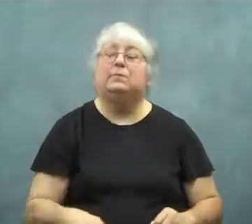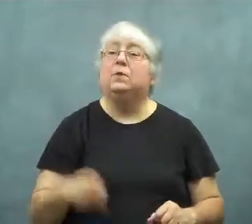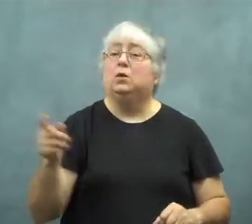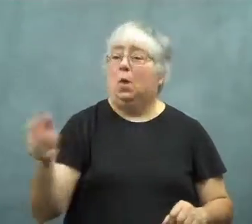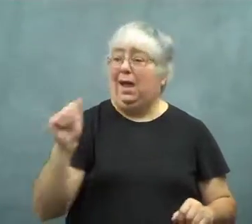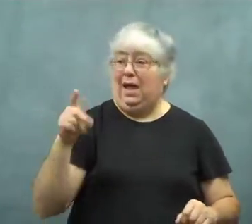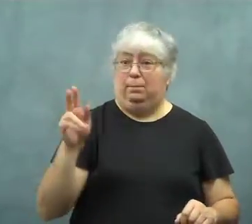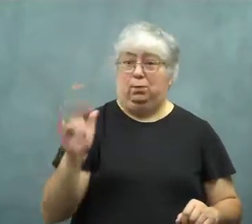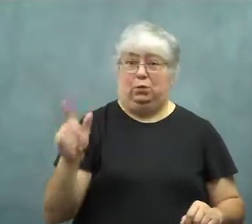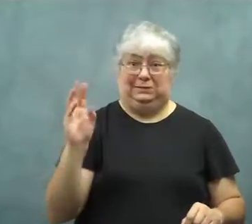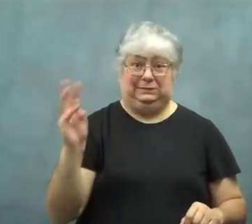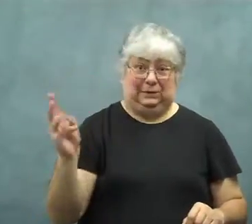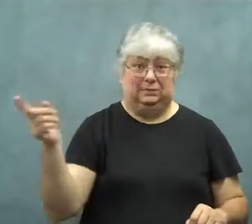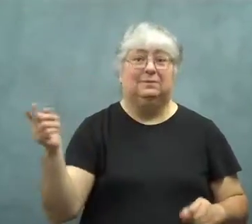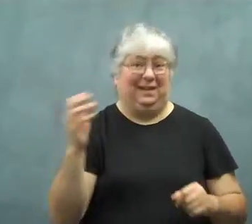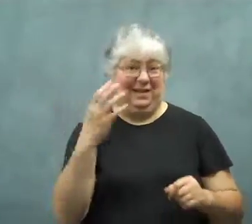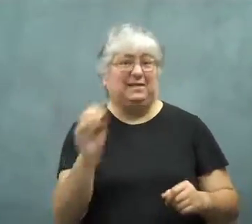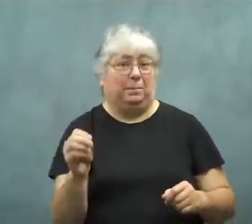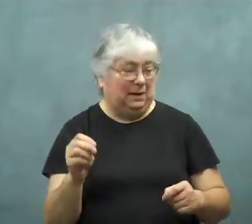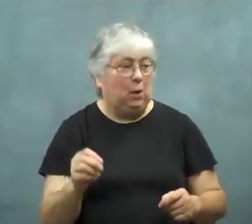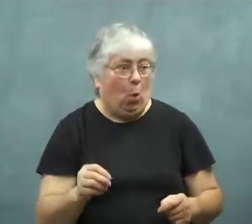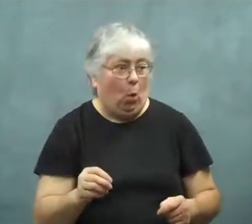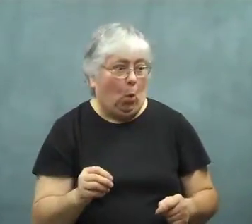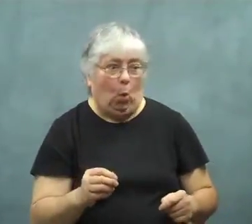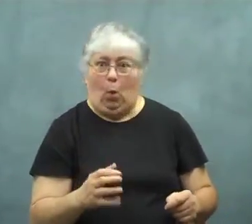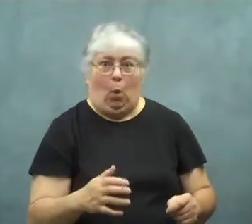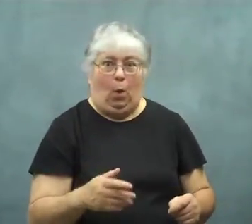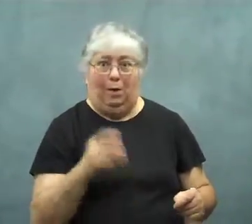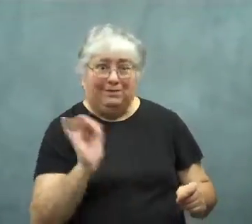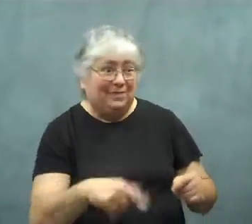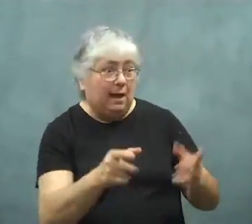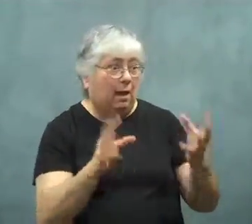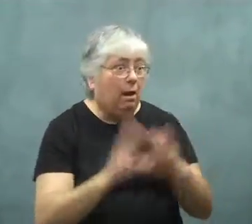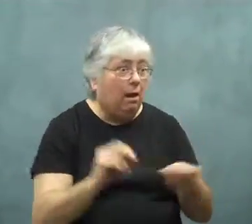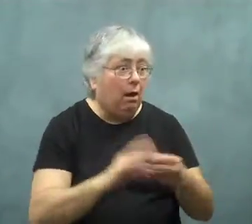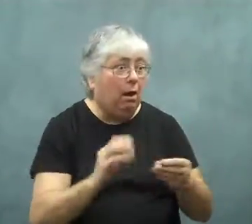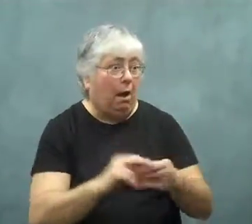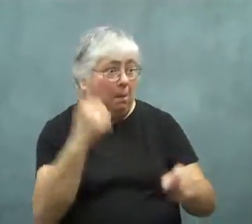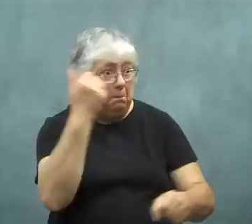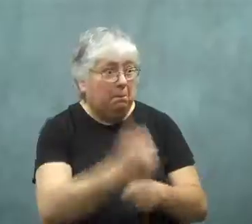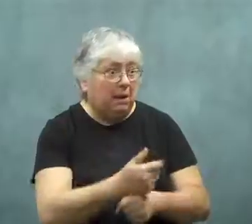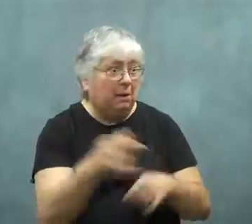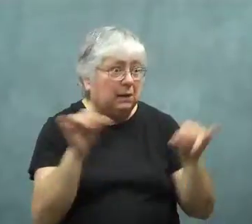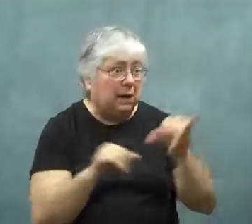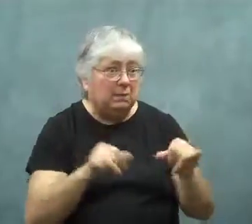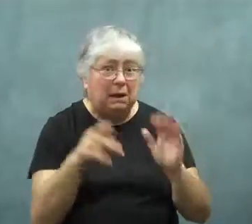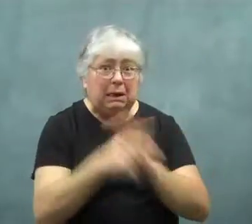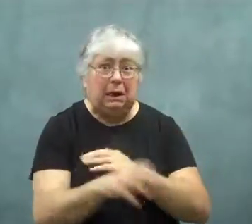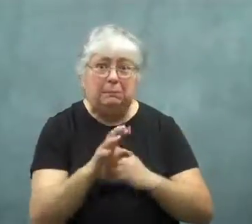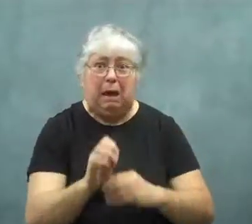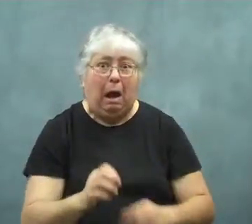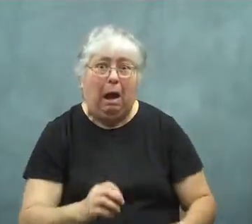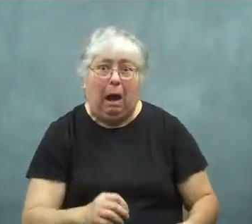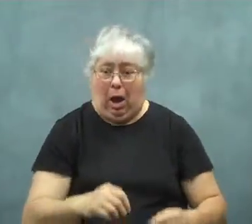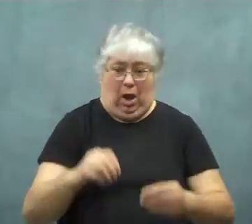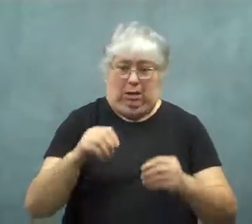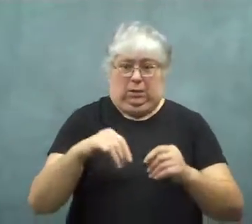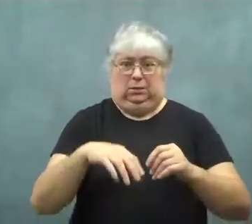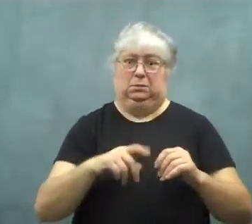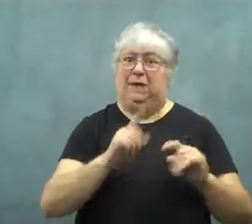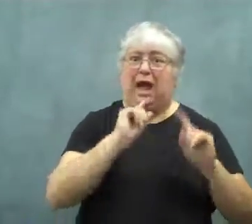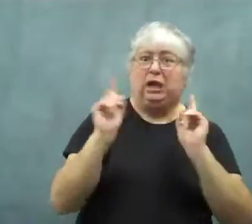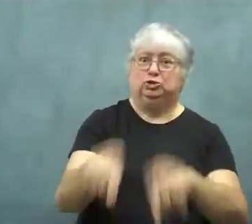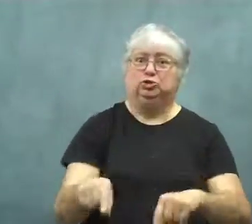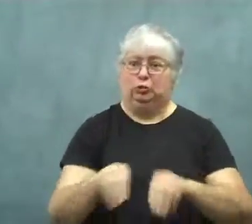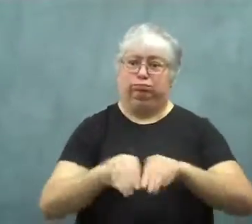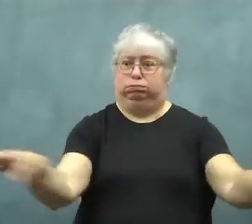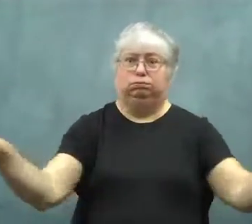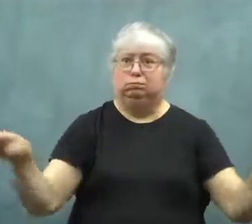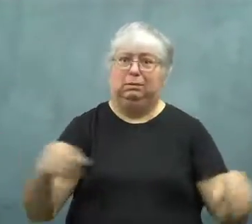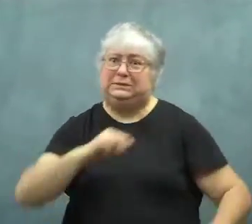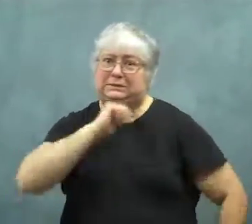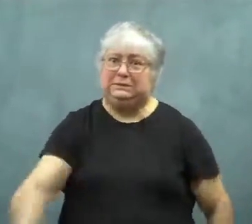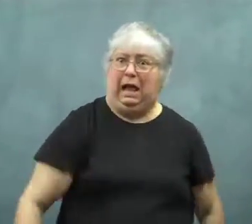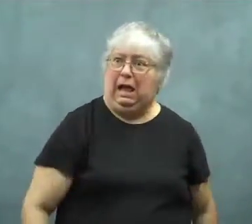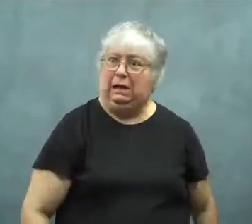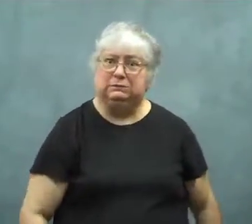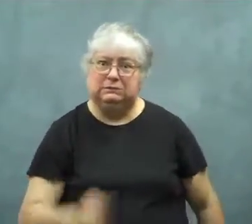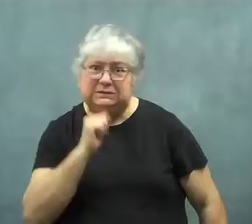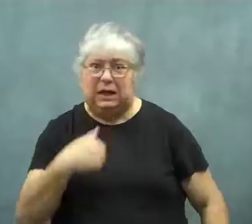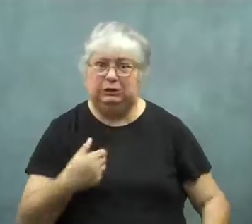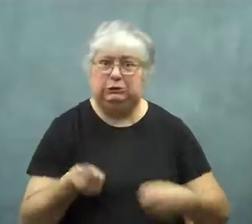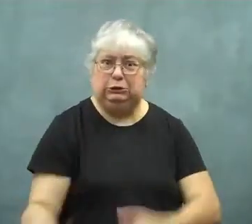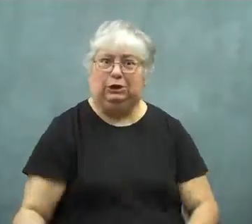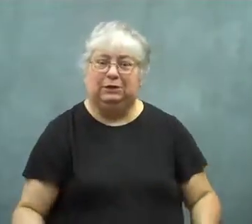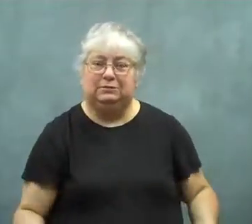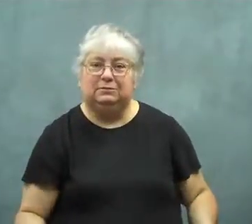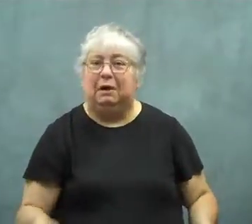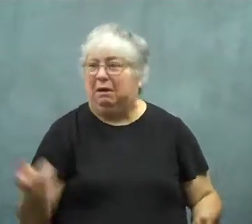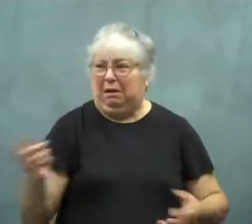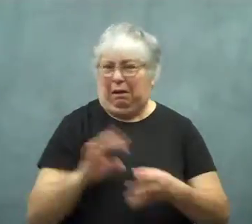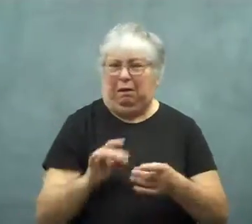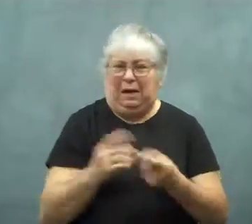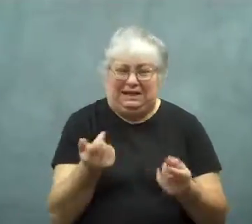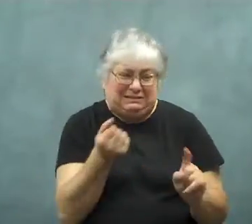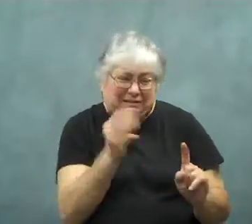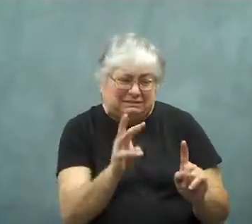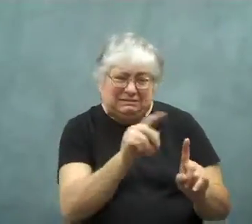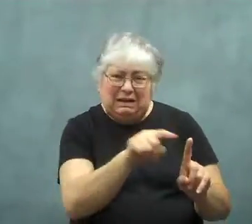On April 6, the Bayer company issued a rebuttal to the studies published.